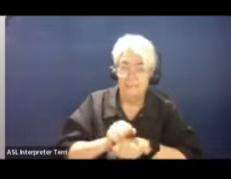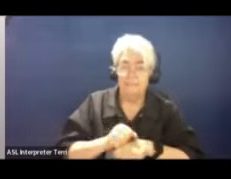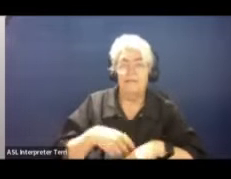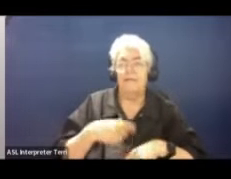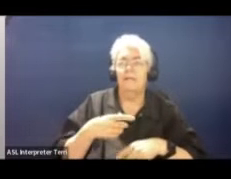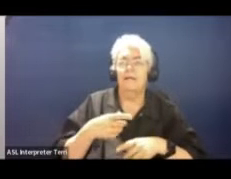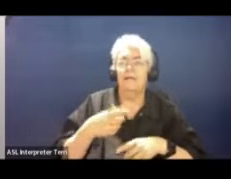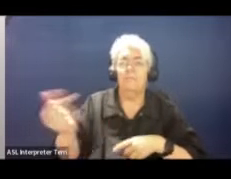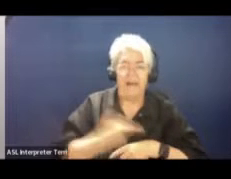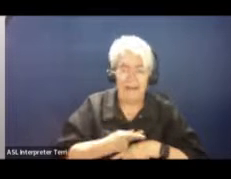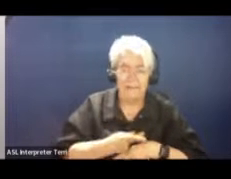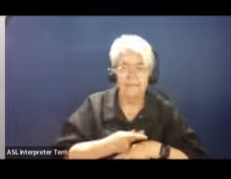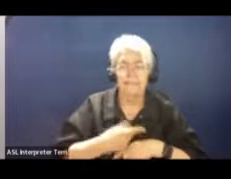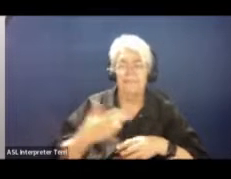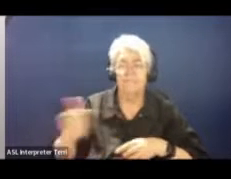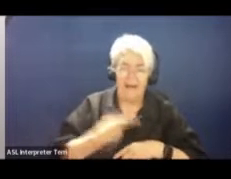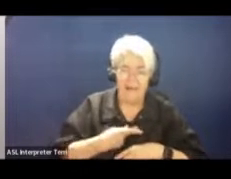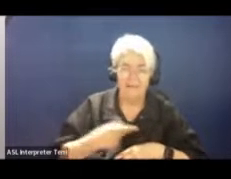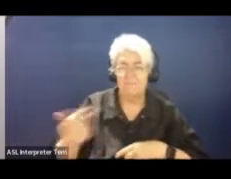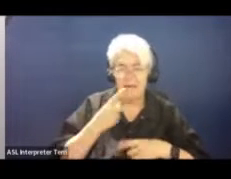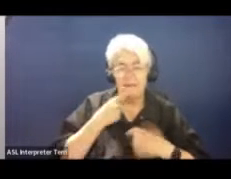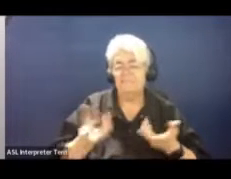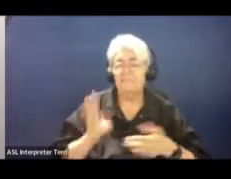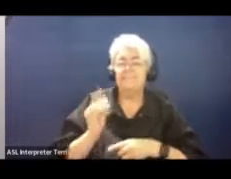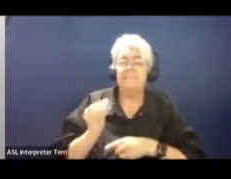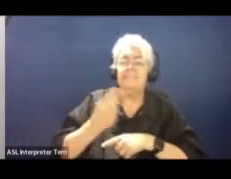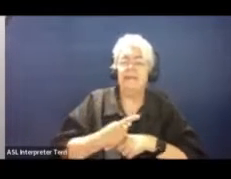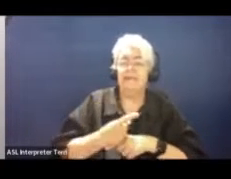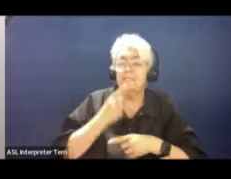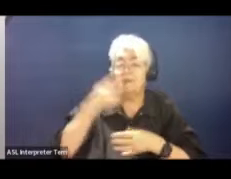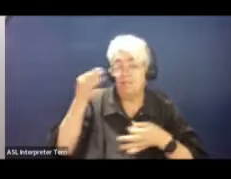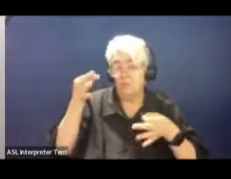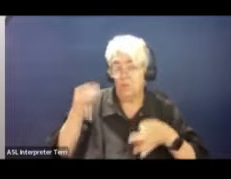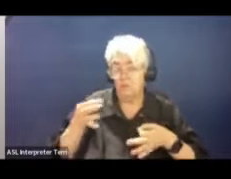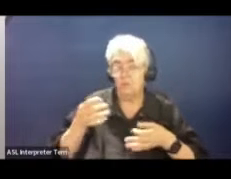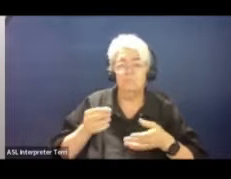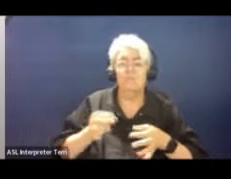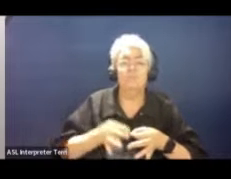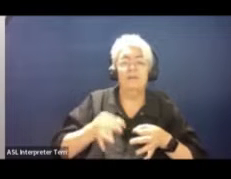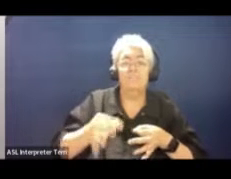program 60 days the offers either deferred judgment or diversion. So either the case